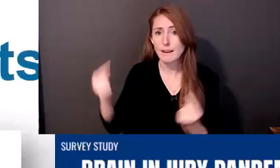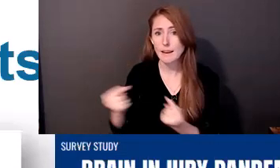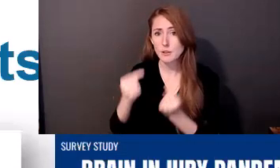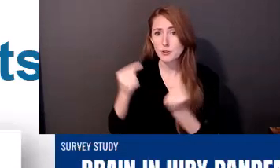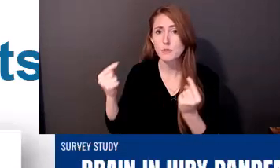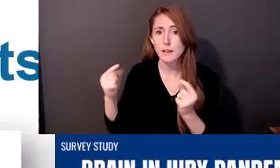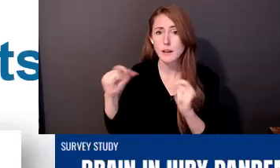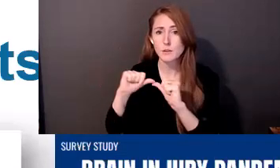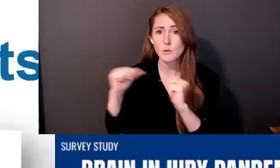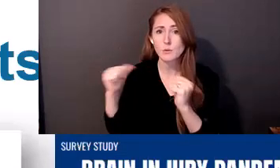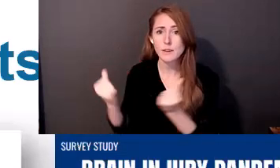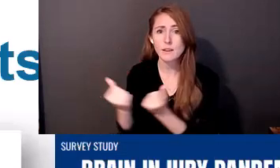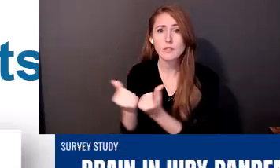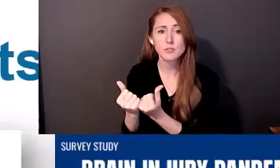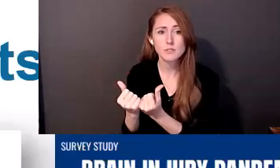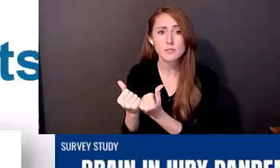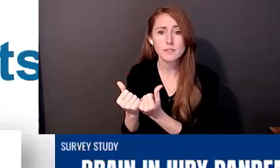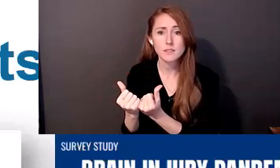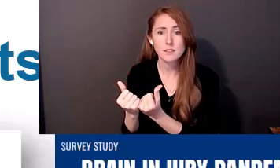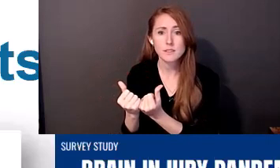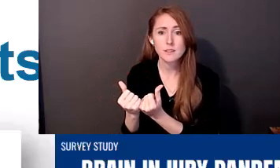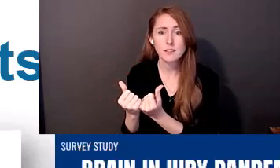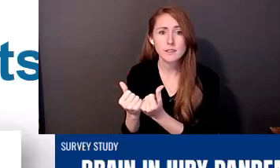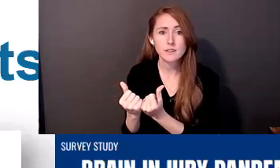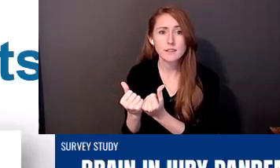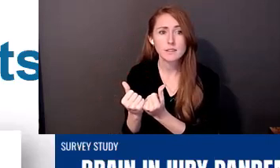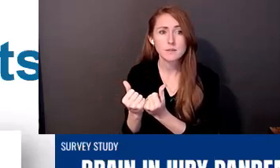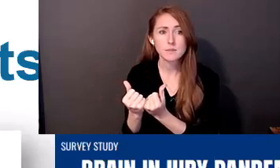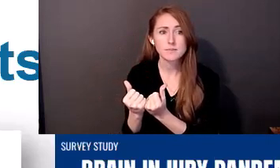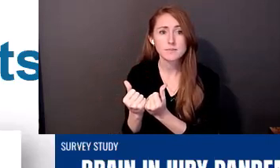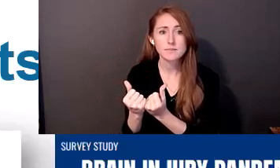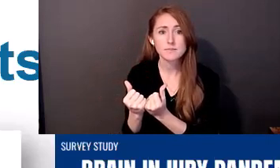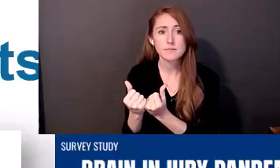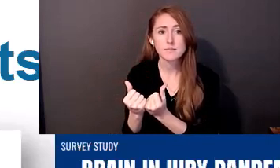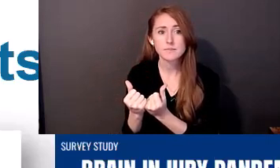Oops. OK. So these are the knowledge and mobilization documents